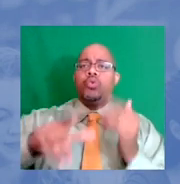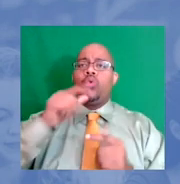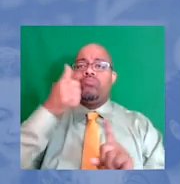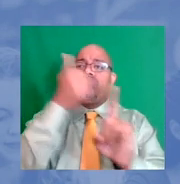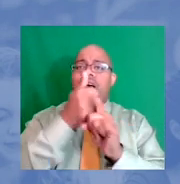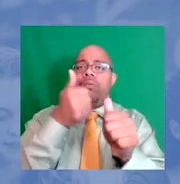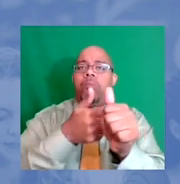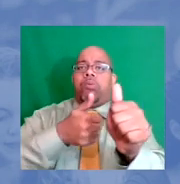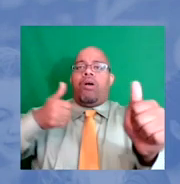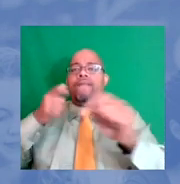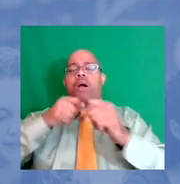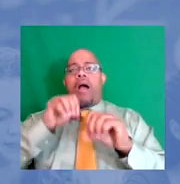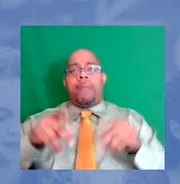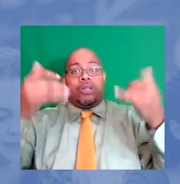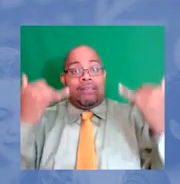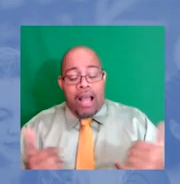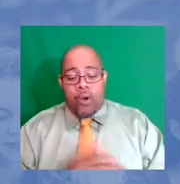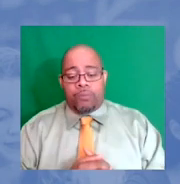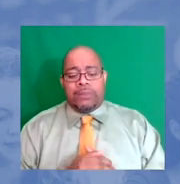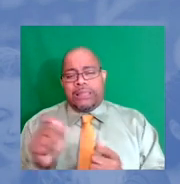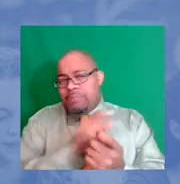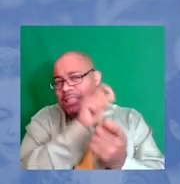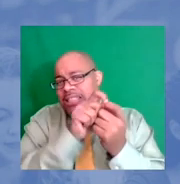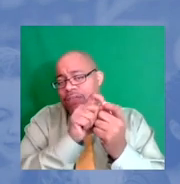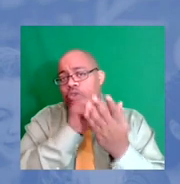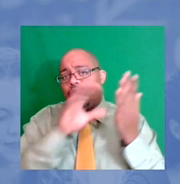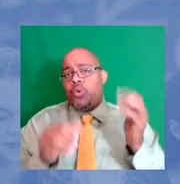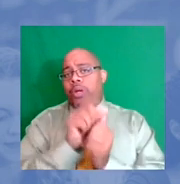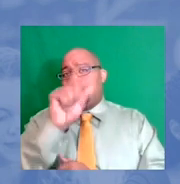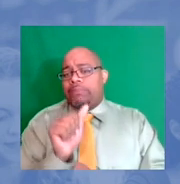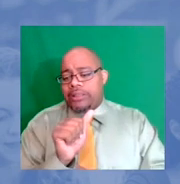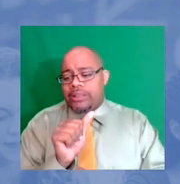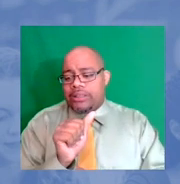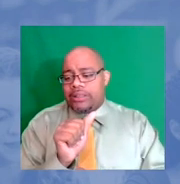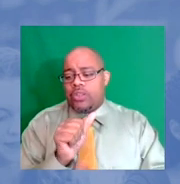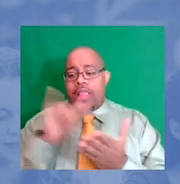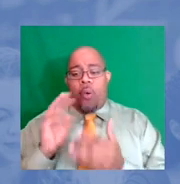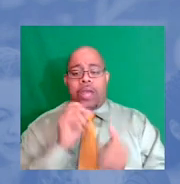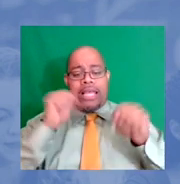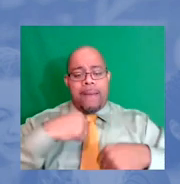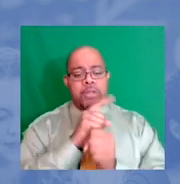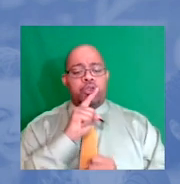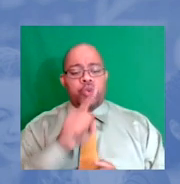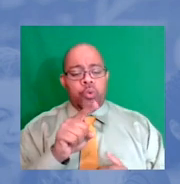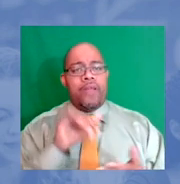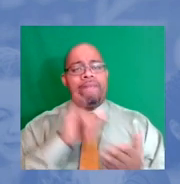NOW, PARTICULARLY STUDENTS WITH DISABILITIES, SO WE CAN ENSURE THAT THEY HAVE WHAT THEY